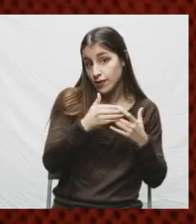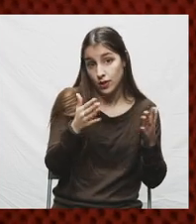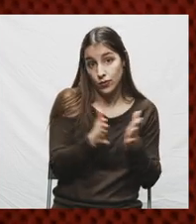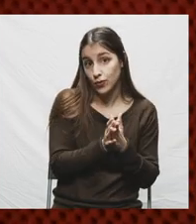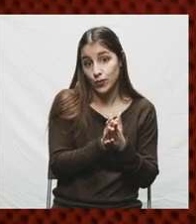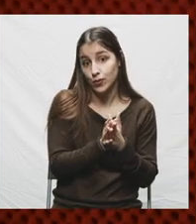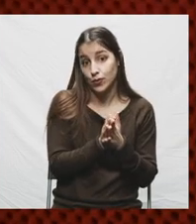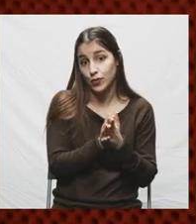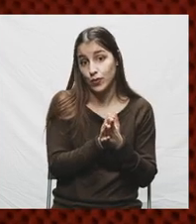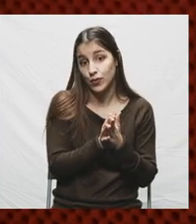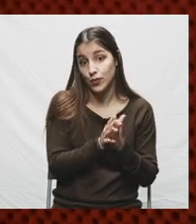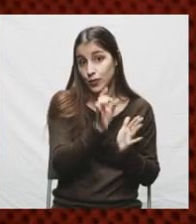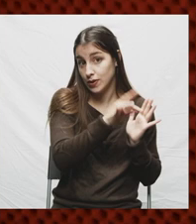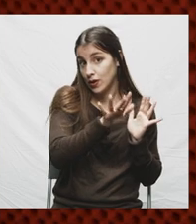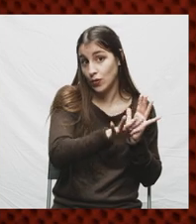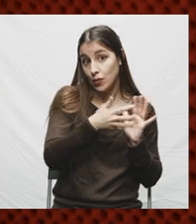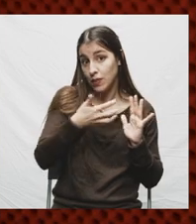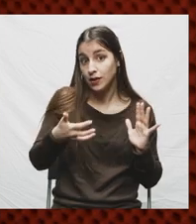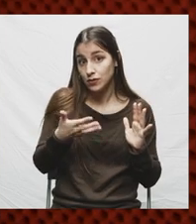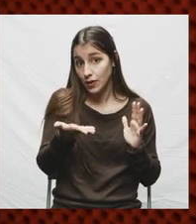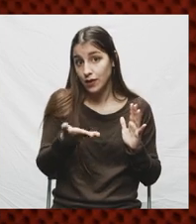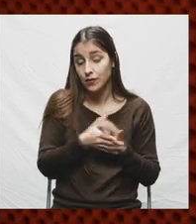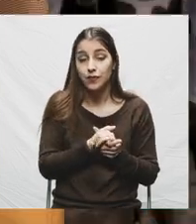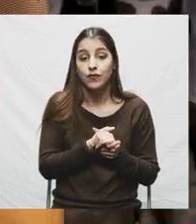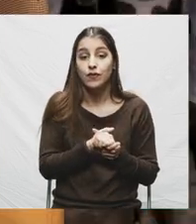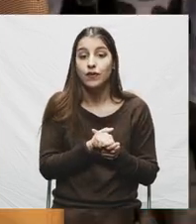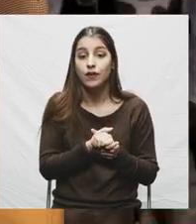it’s a whole complex… field, right?